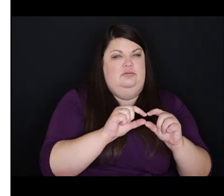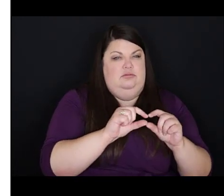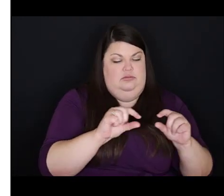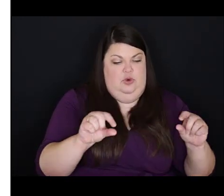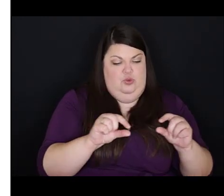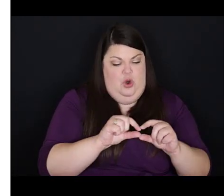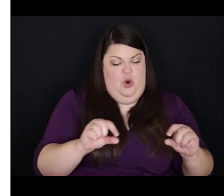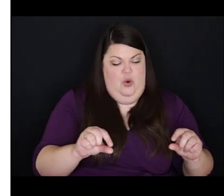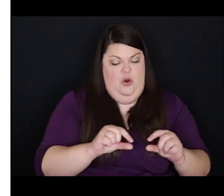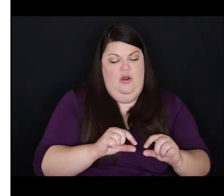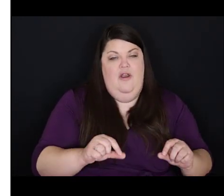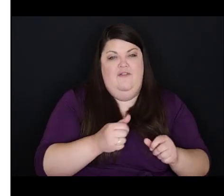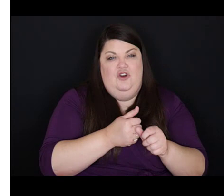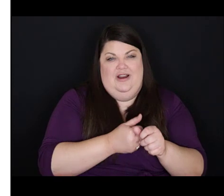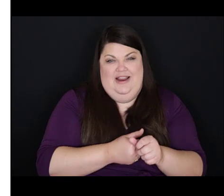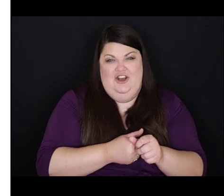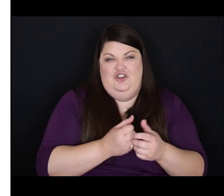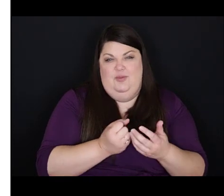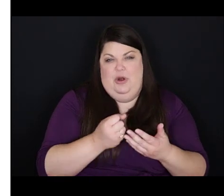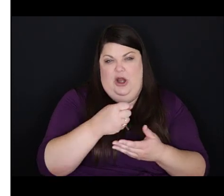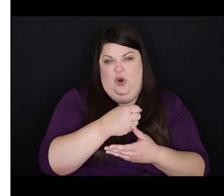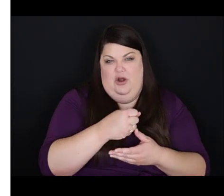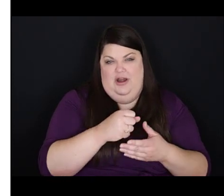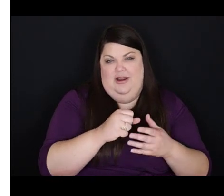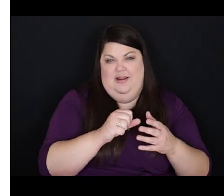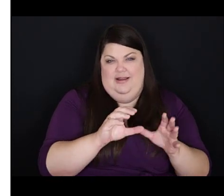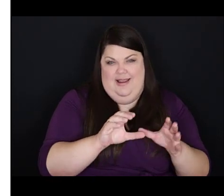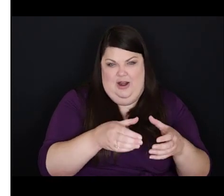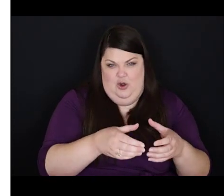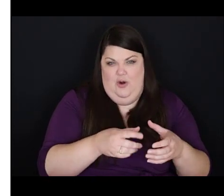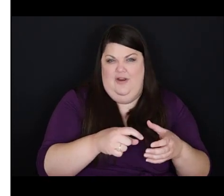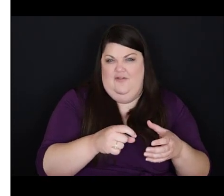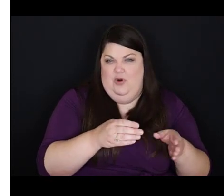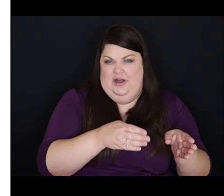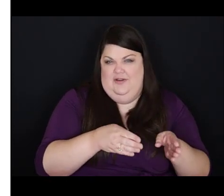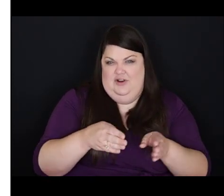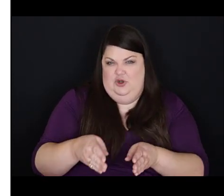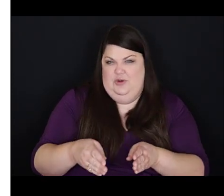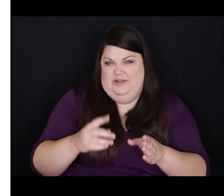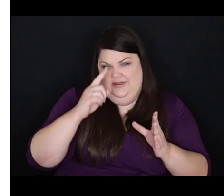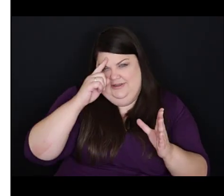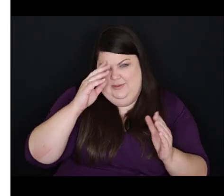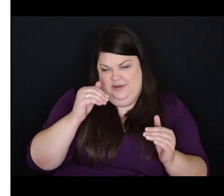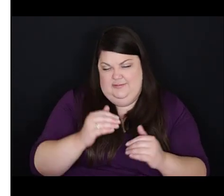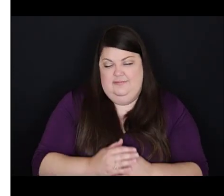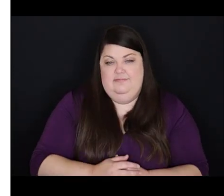individuals expected to be determined eligible. For each priority category, the VR agency